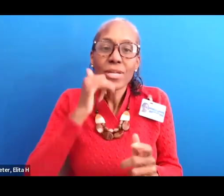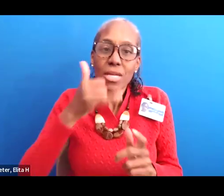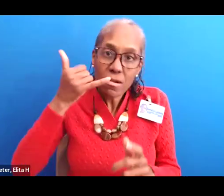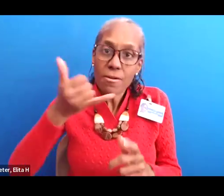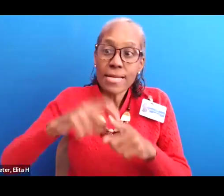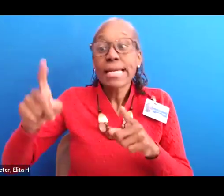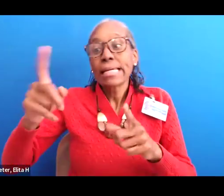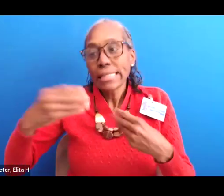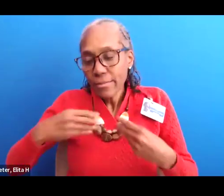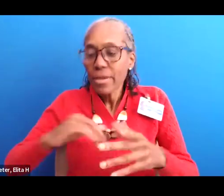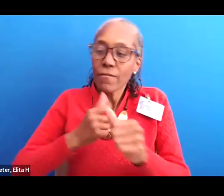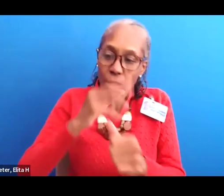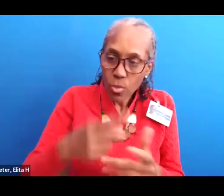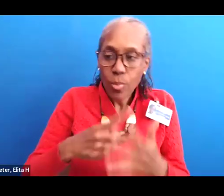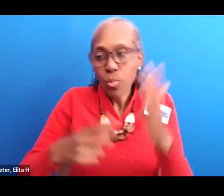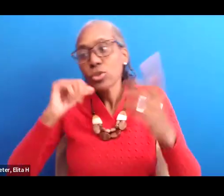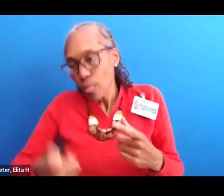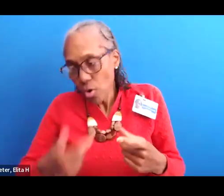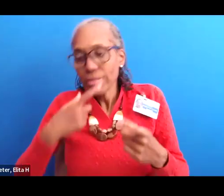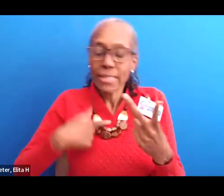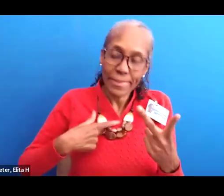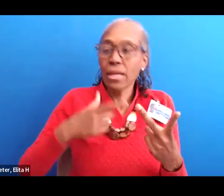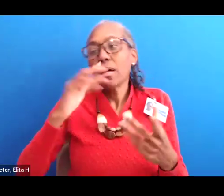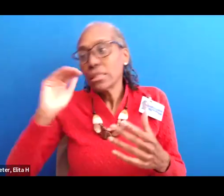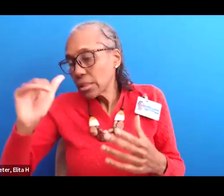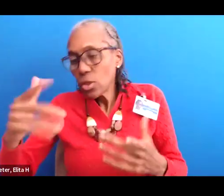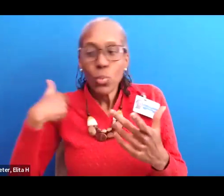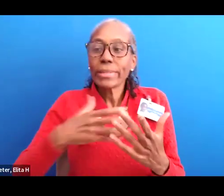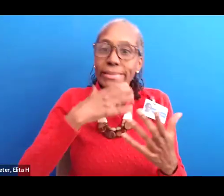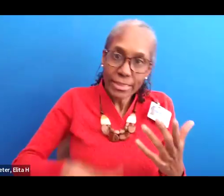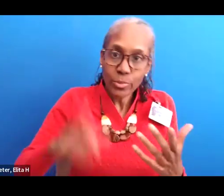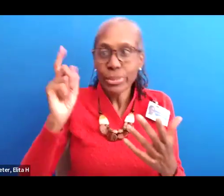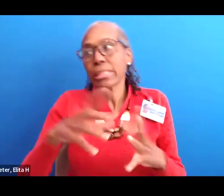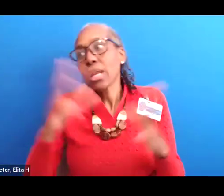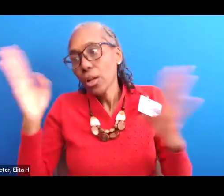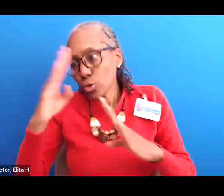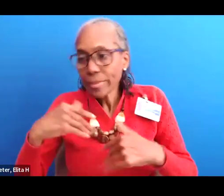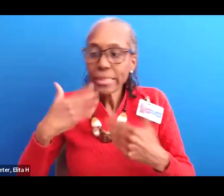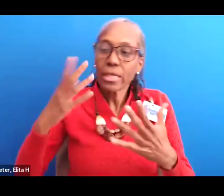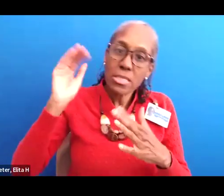Could you give me a follow up on this tomorrow? We're really desperate. We're having a lot of trouble here. It's been way too long.